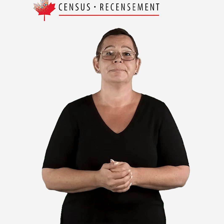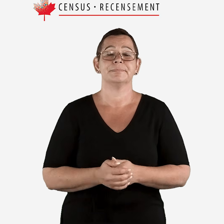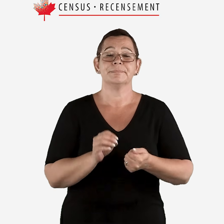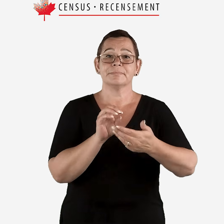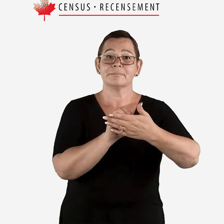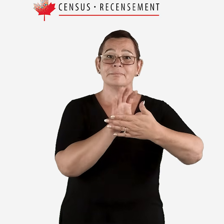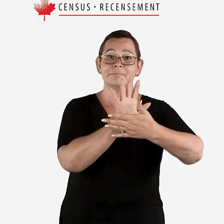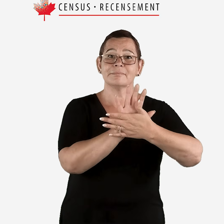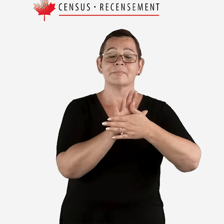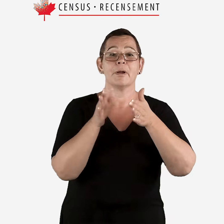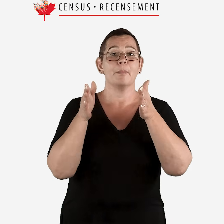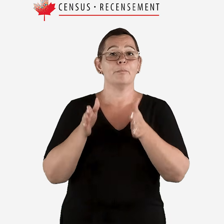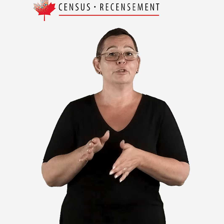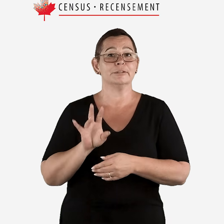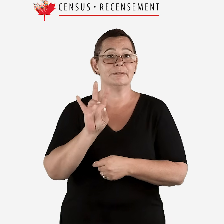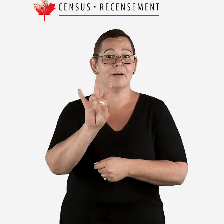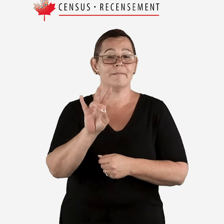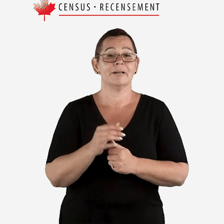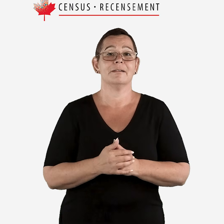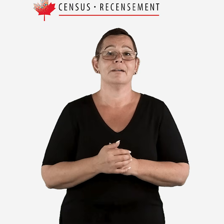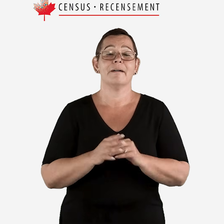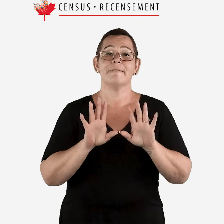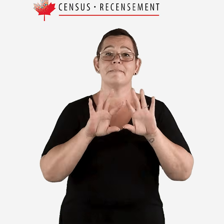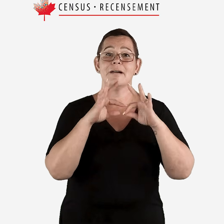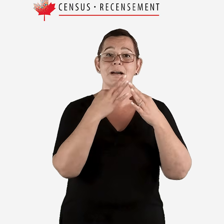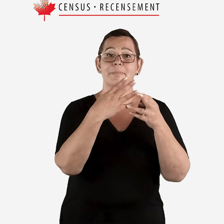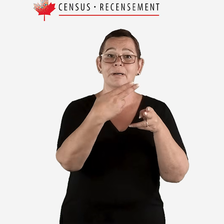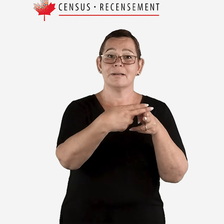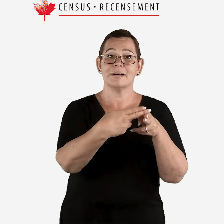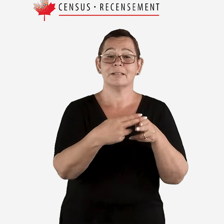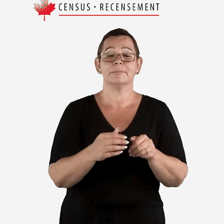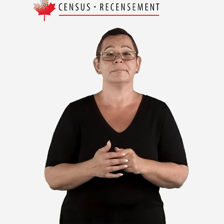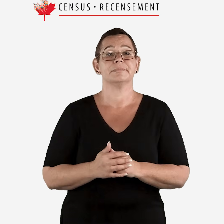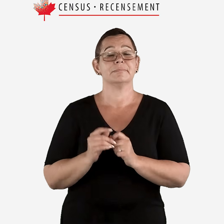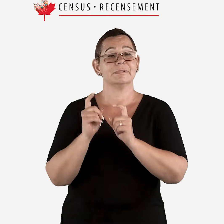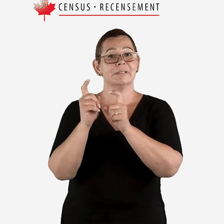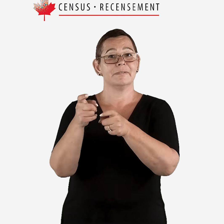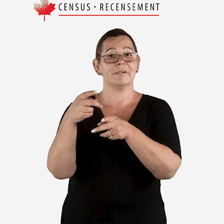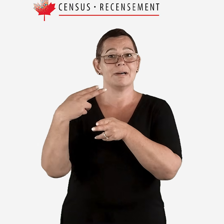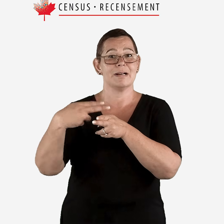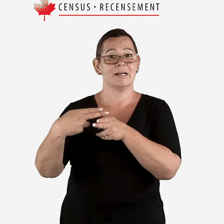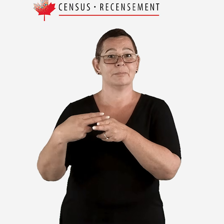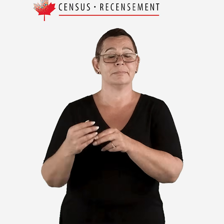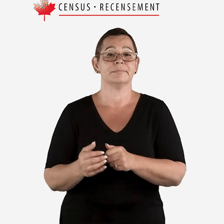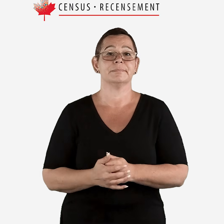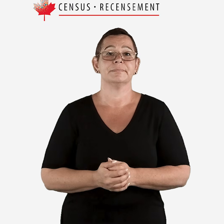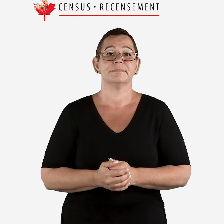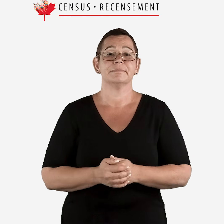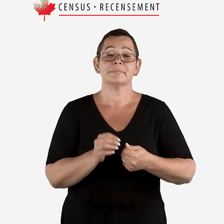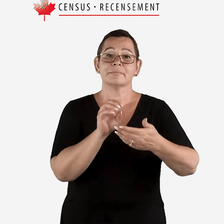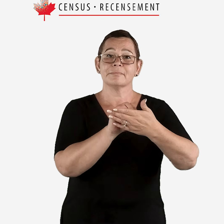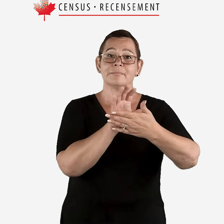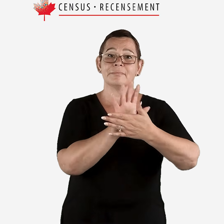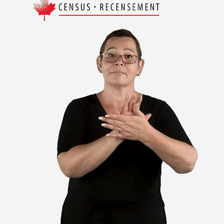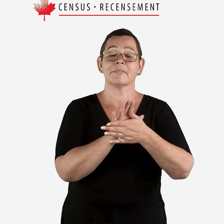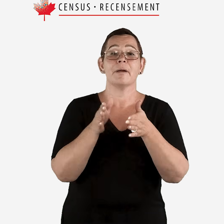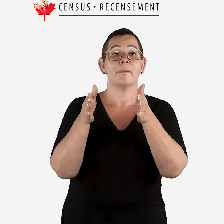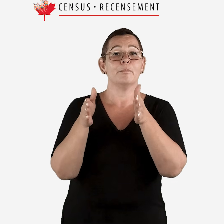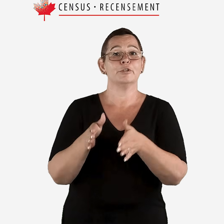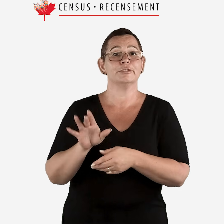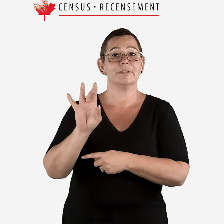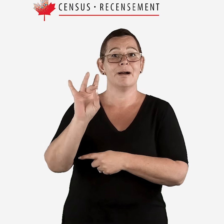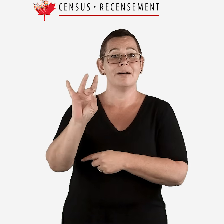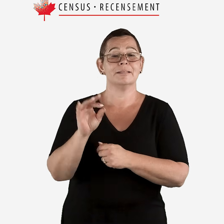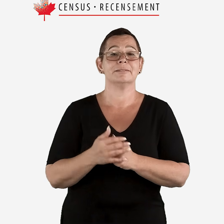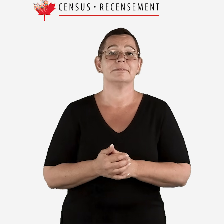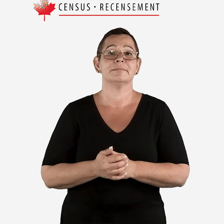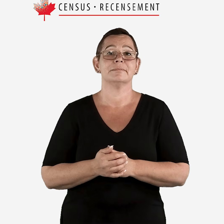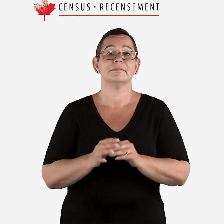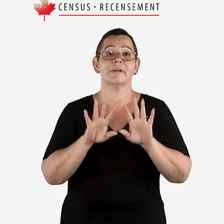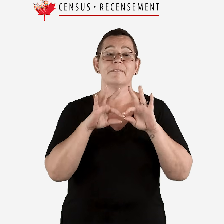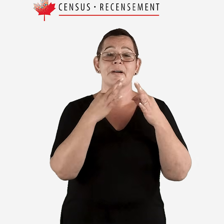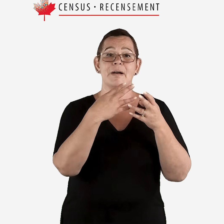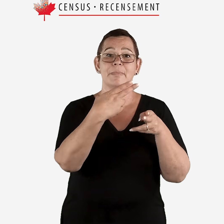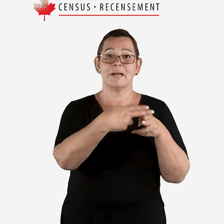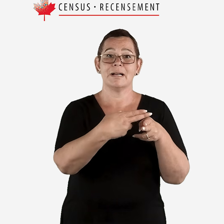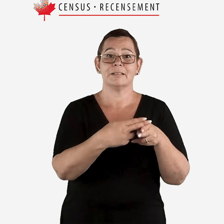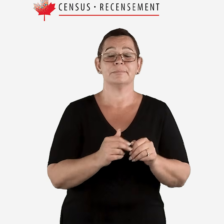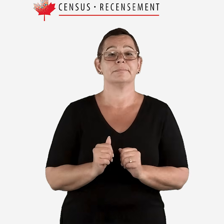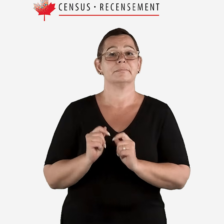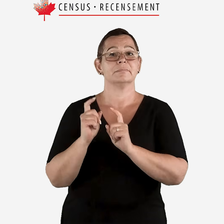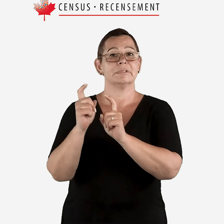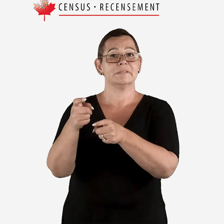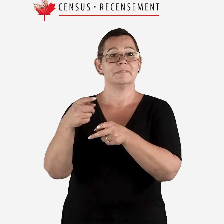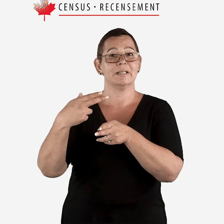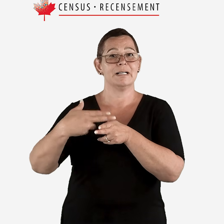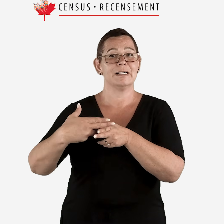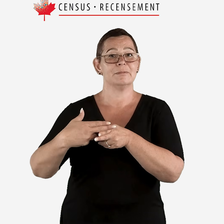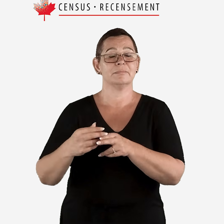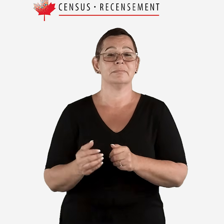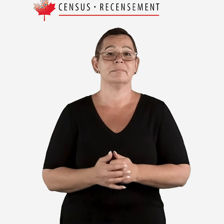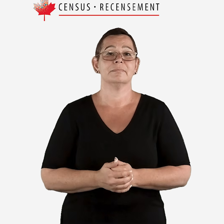Write-in field: Person 7: Family name(s), Given name(s) Write-in field: Person 8: Family name(s), Given name(s)